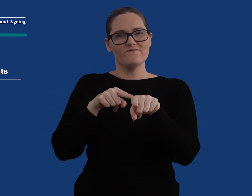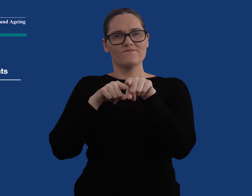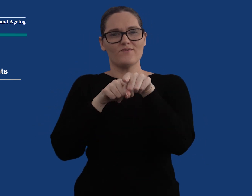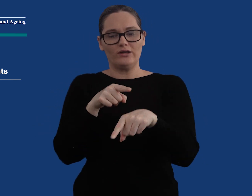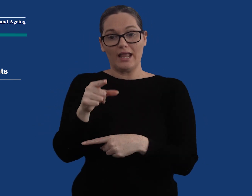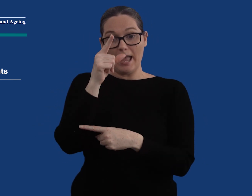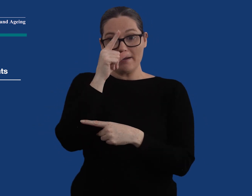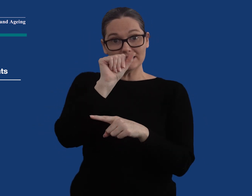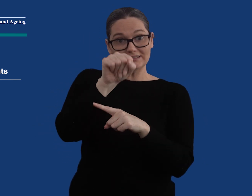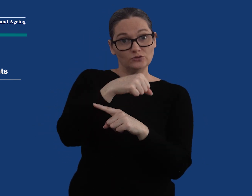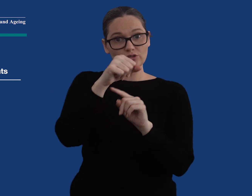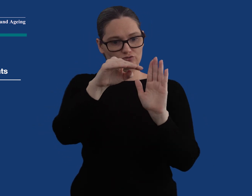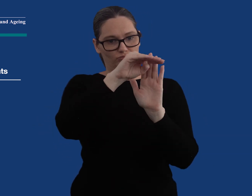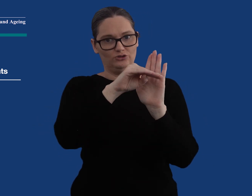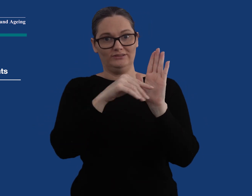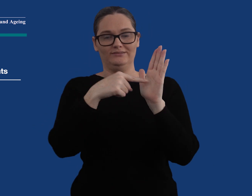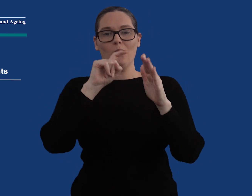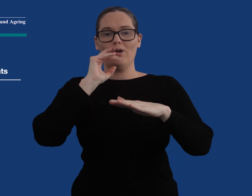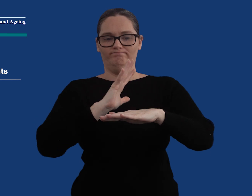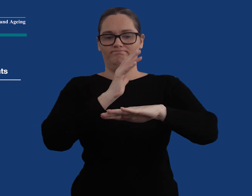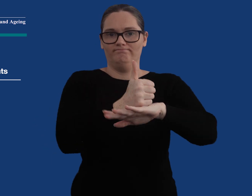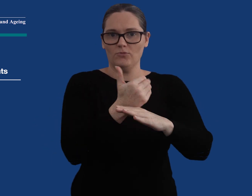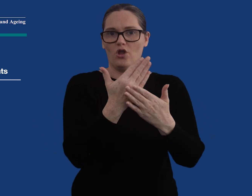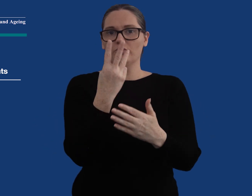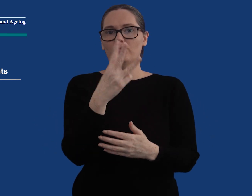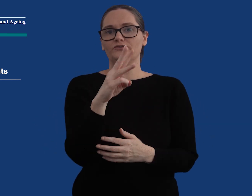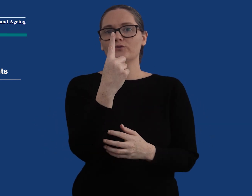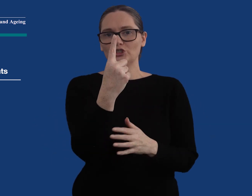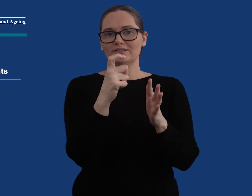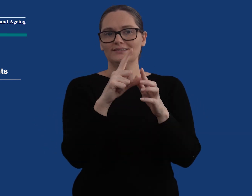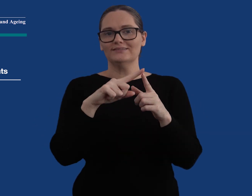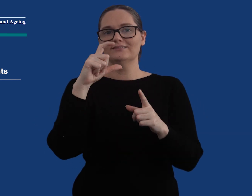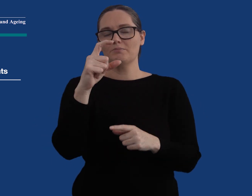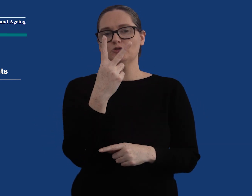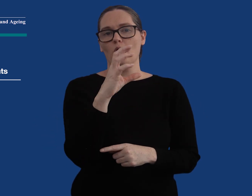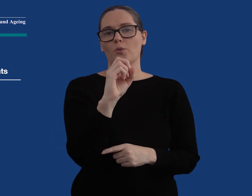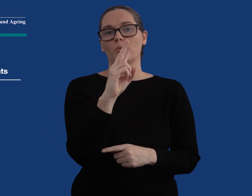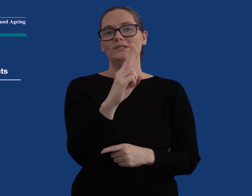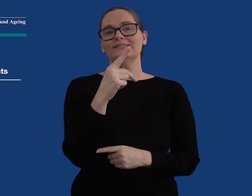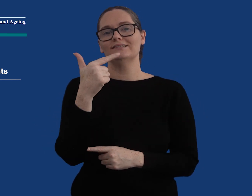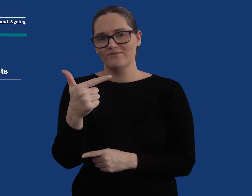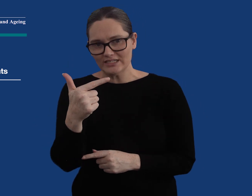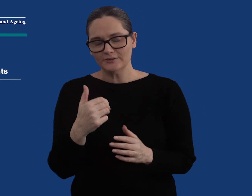under the eligibility criteria in place on 31 December 2027.